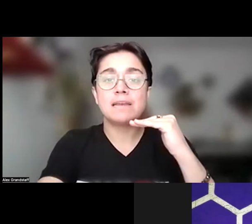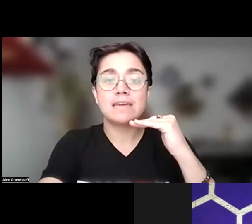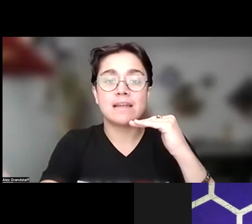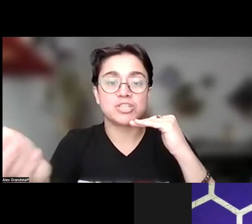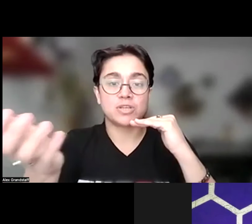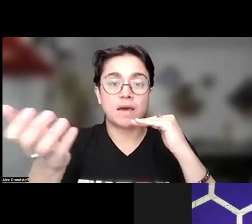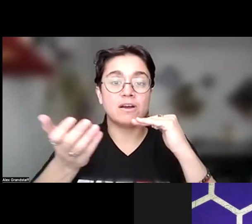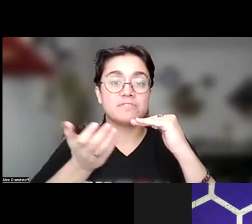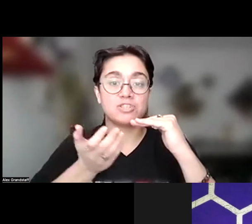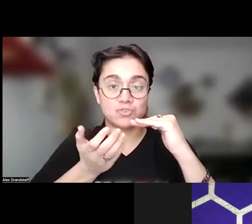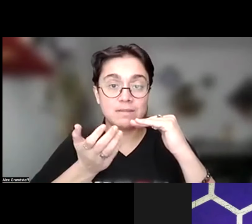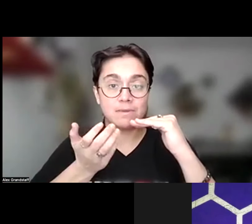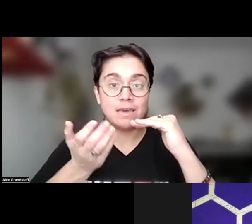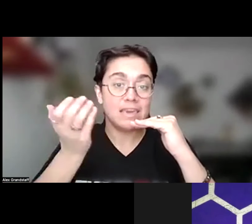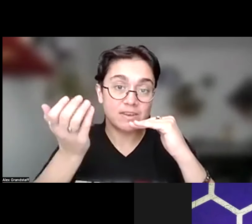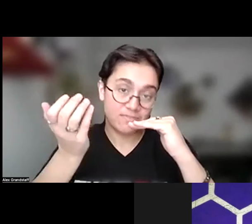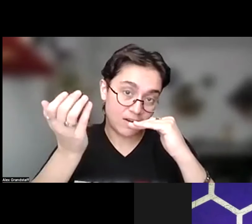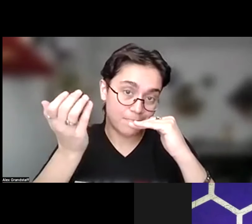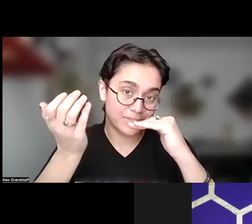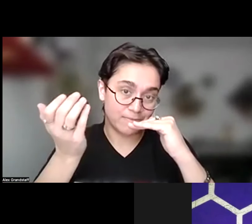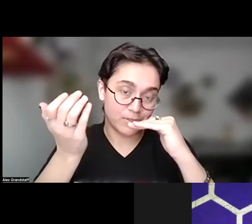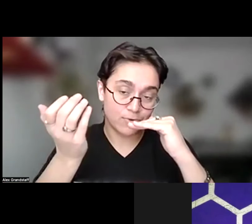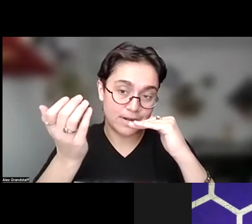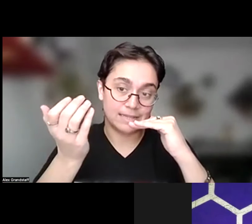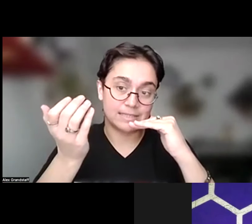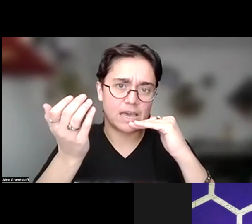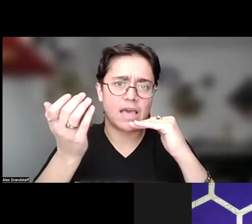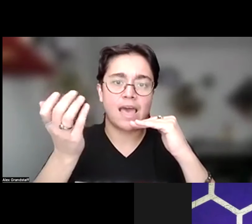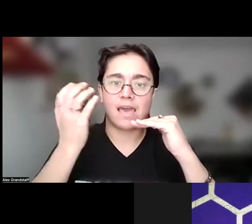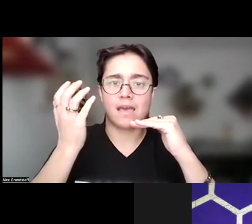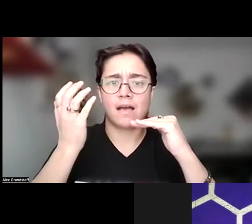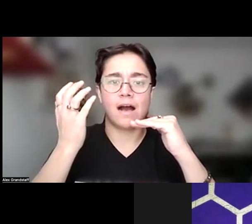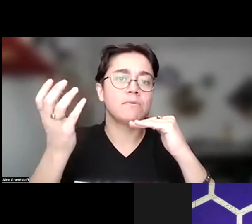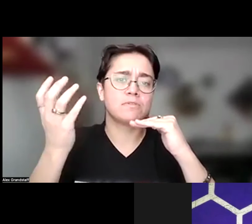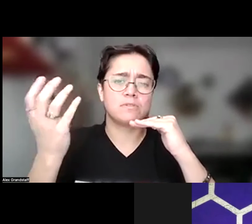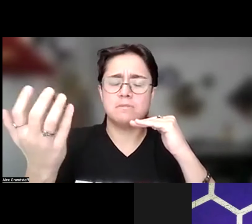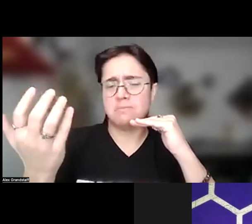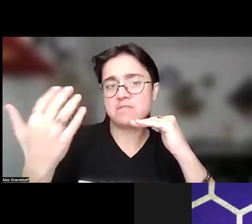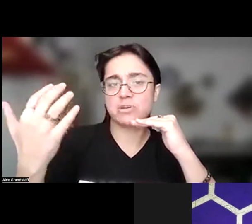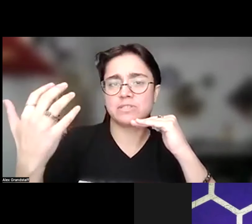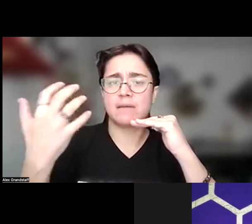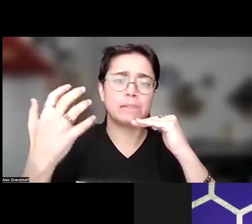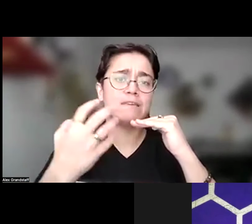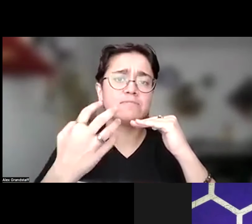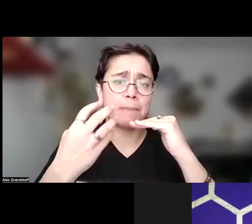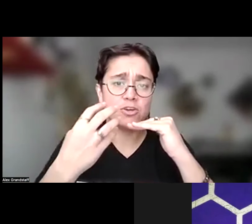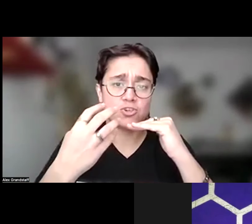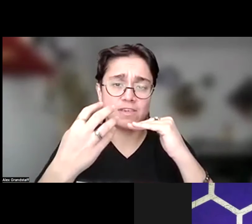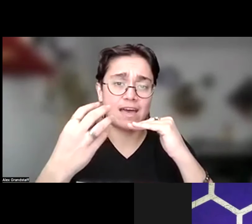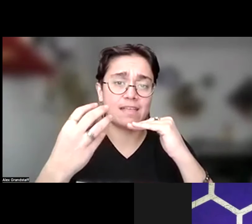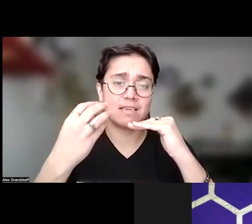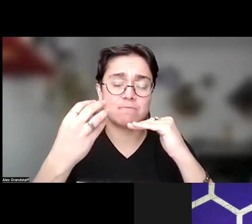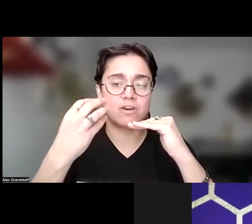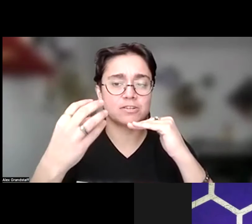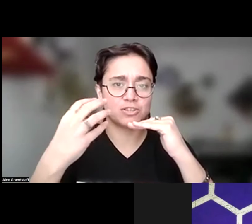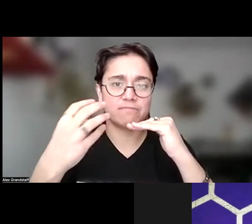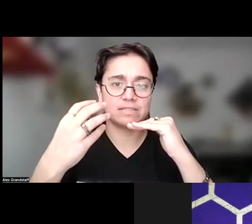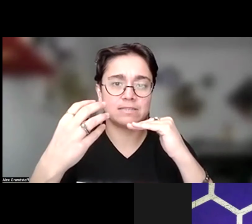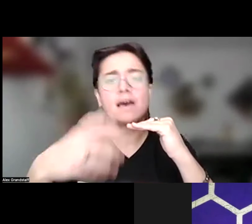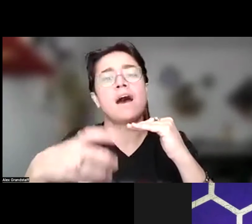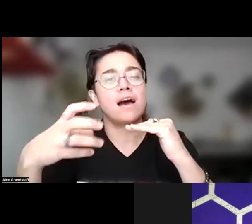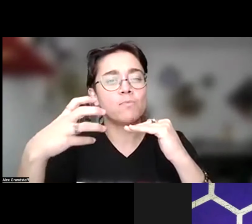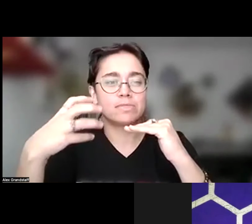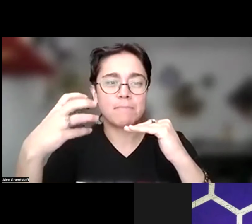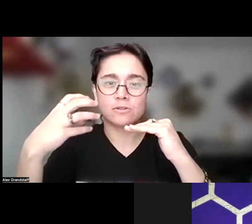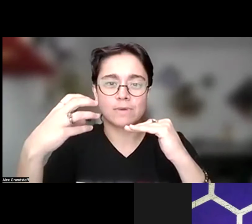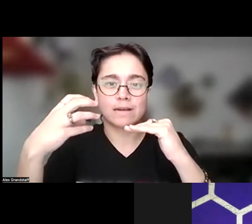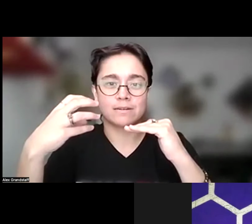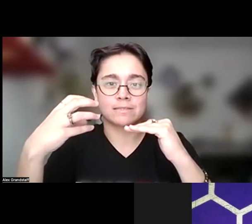And one cannot just come off the street.